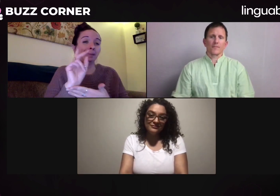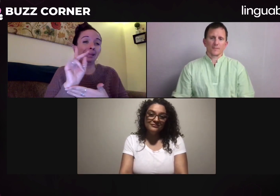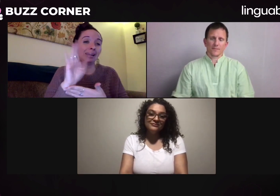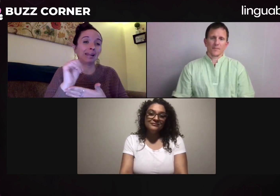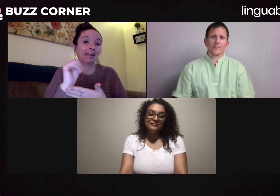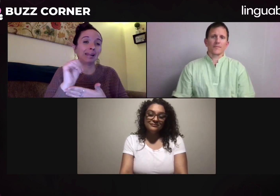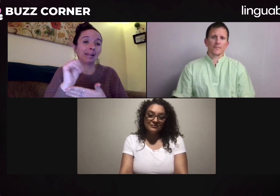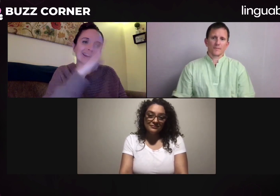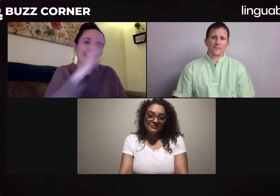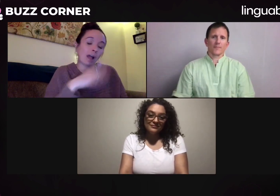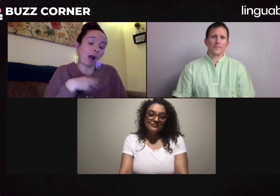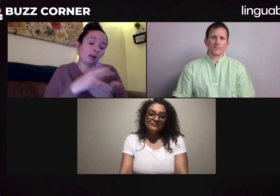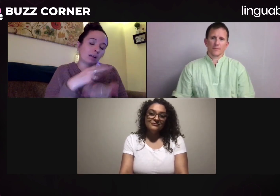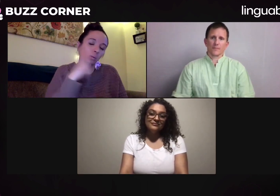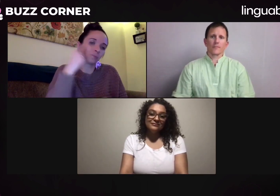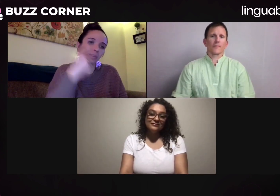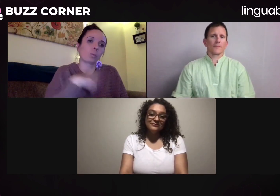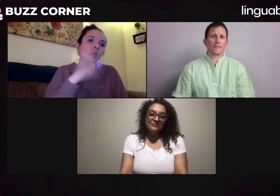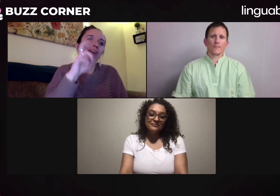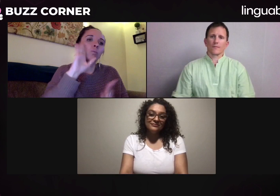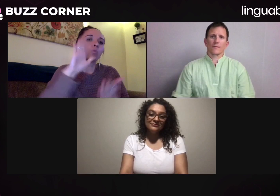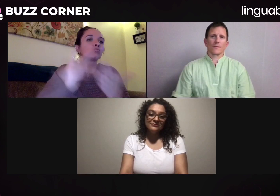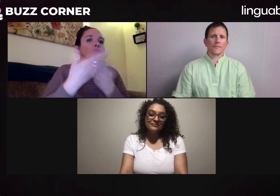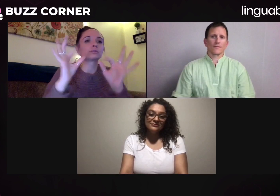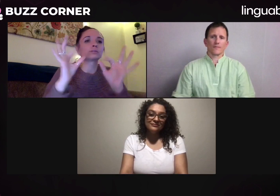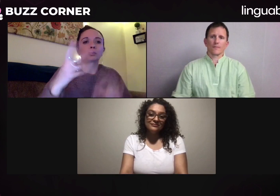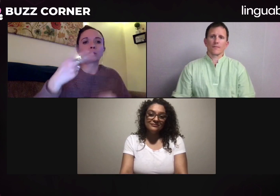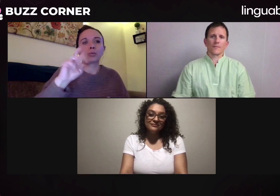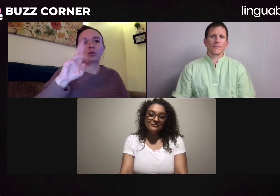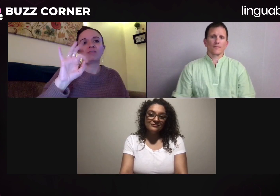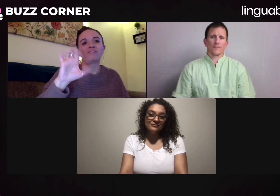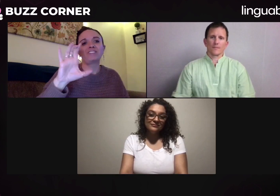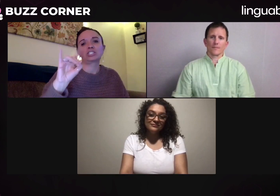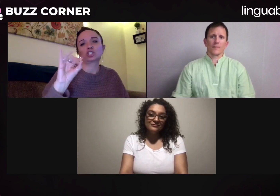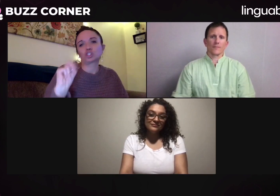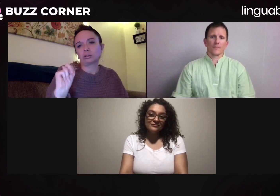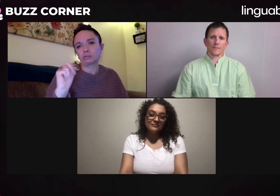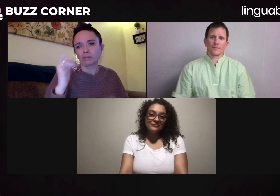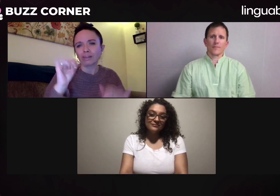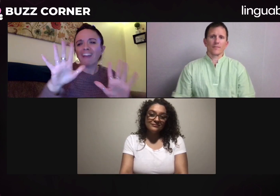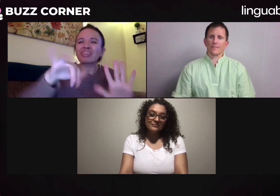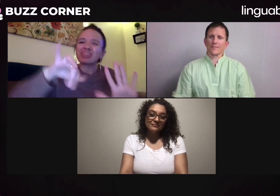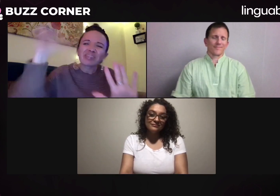And I honestly think that we will never find perfection and that's okay